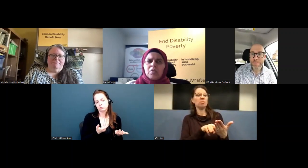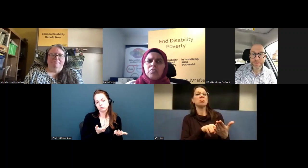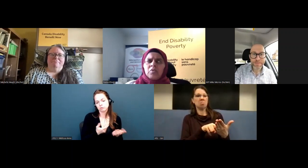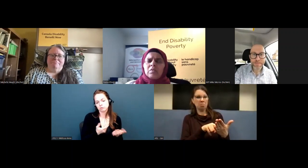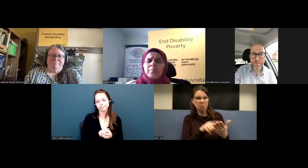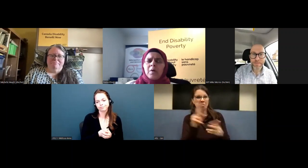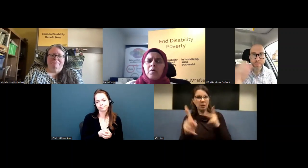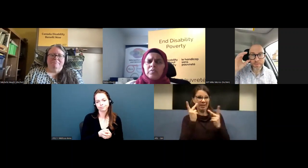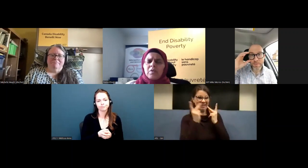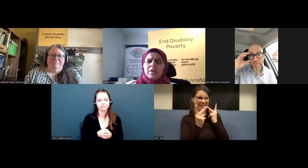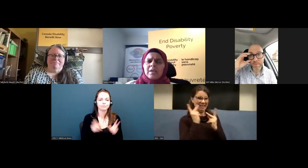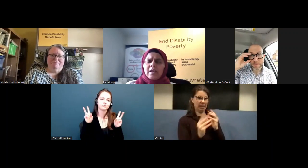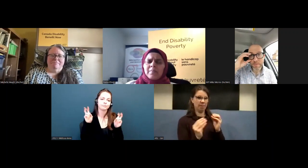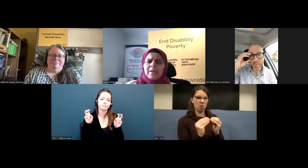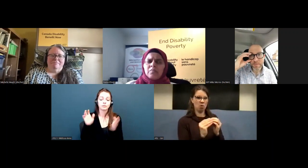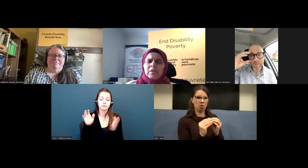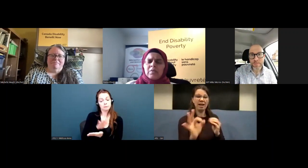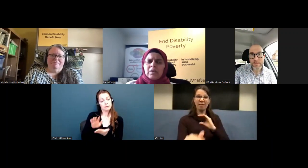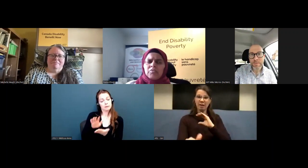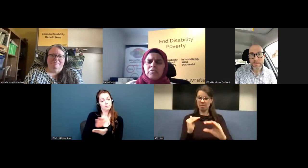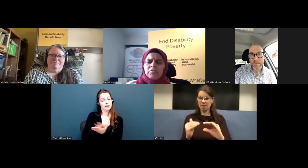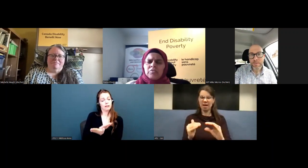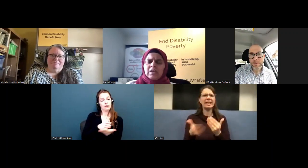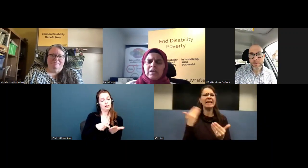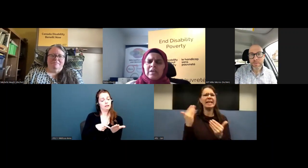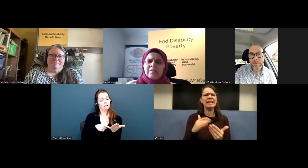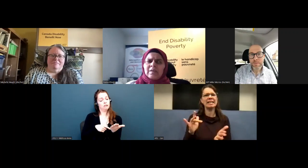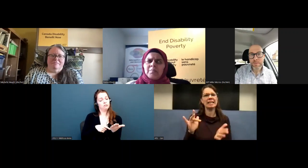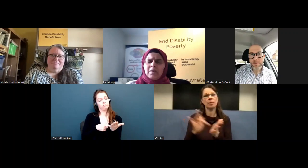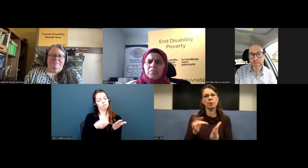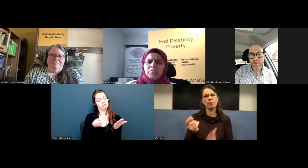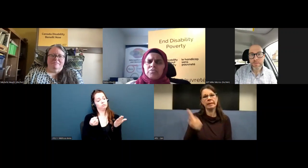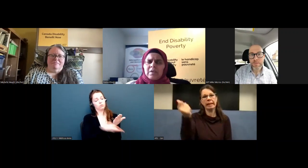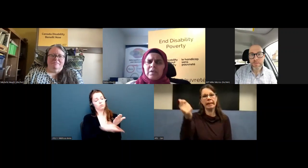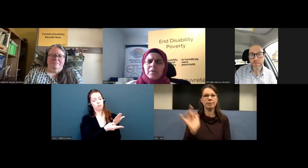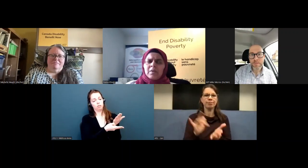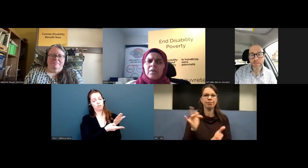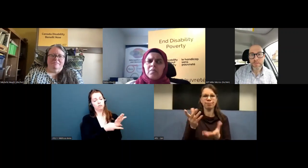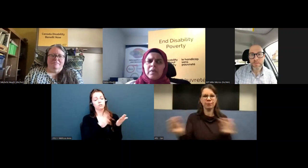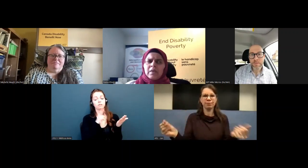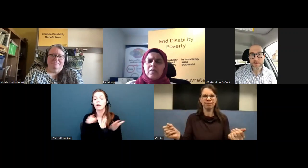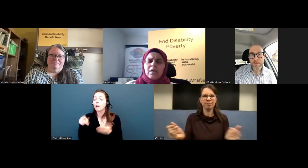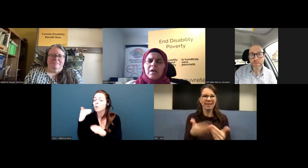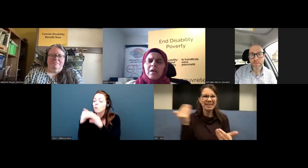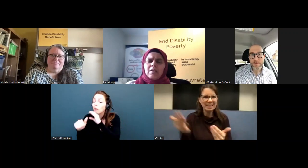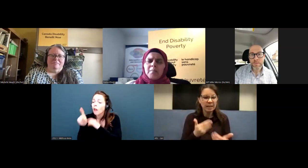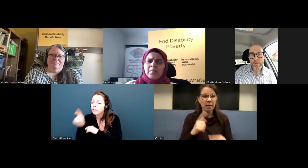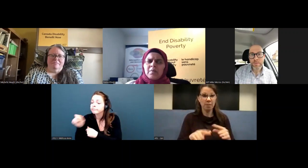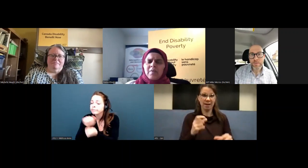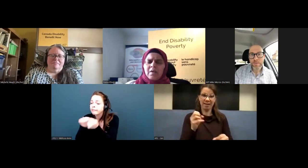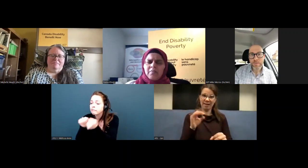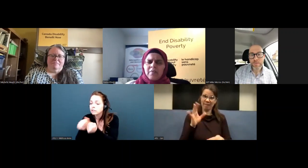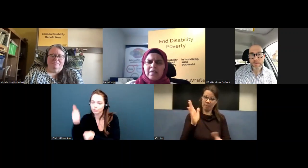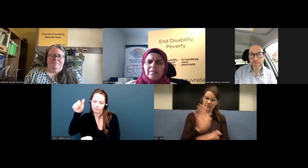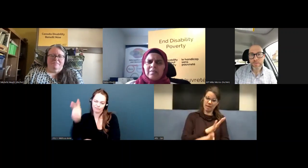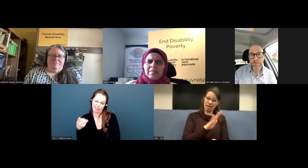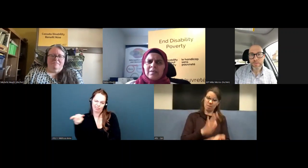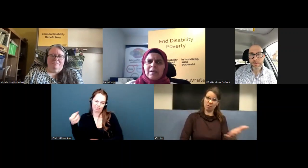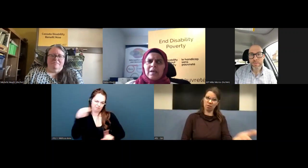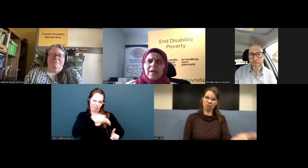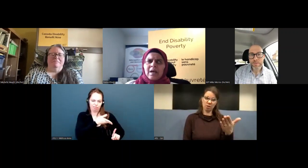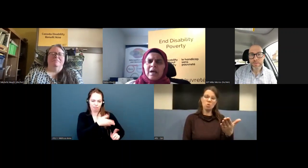SO THE POSTCARD CAMPAIGN WE ARE INTRODUCING IS IN PARTNERSHIP WITH A NUMBER OF OUR FRIENDS.